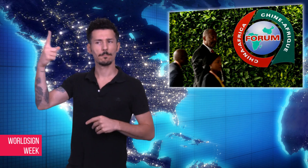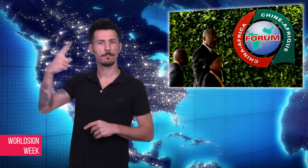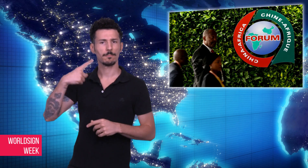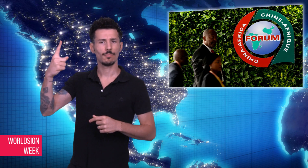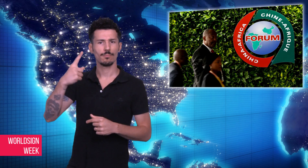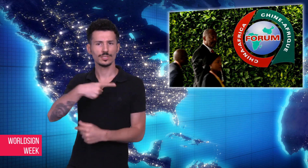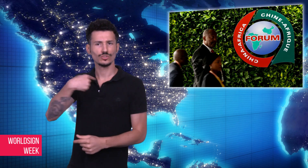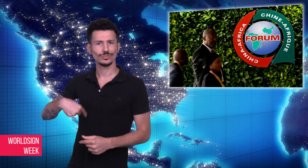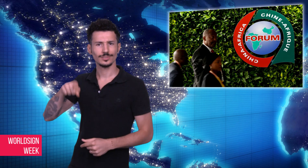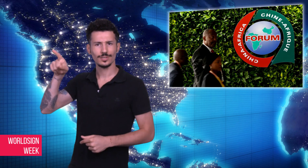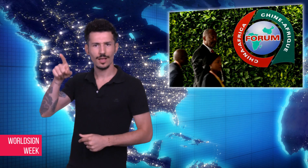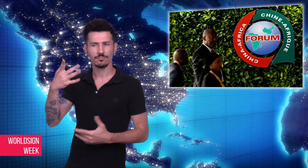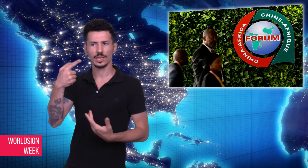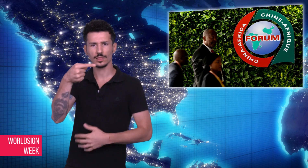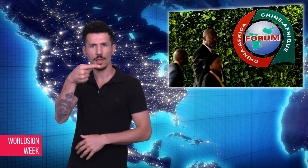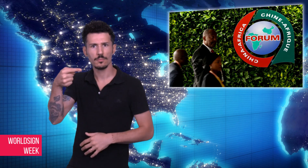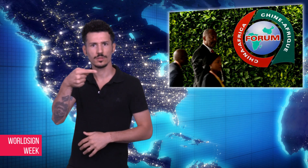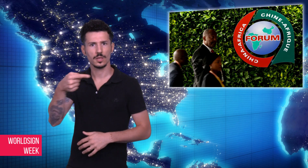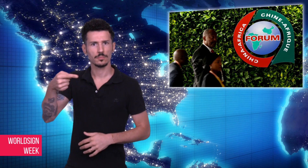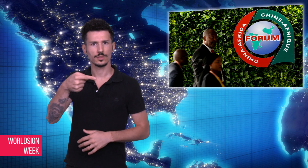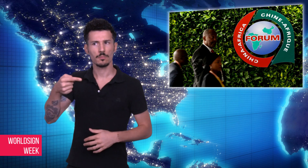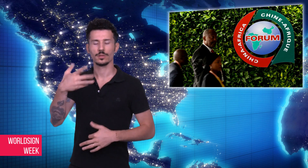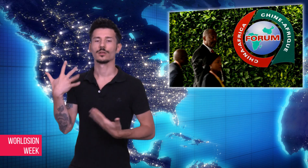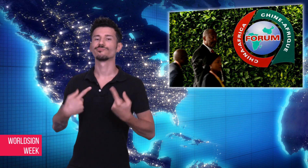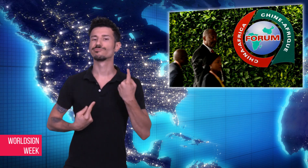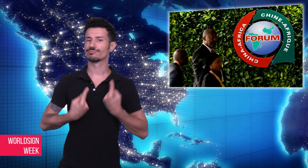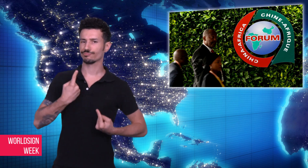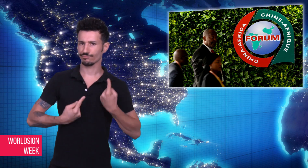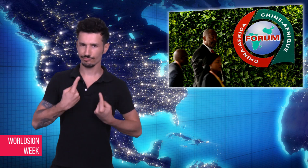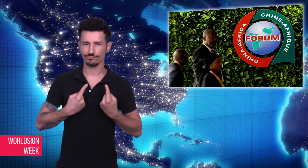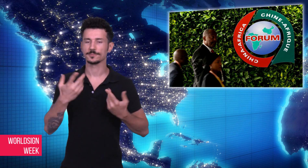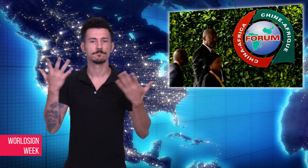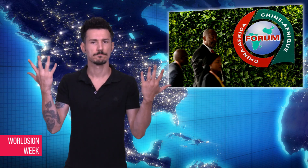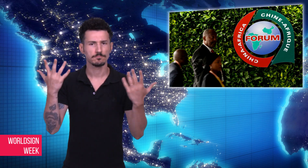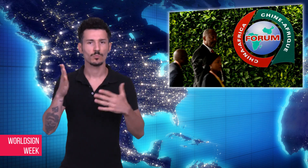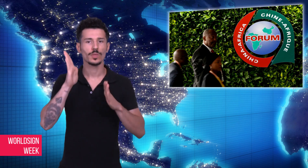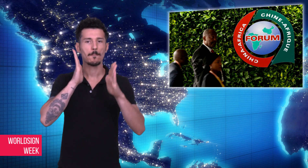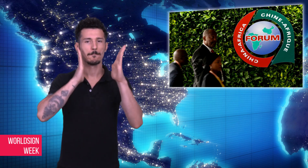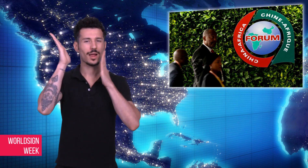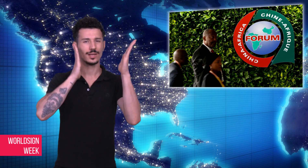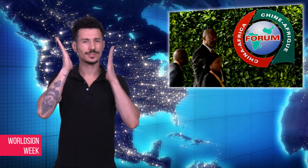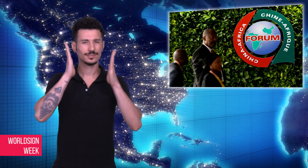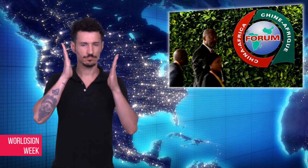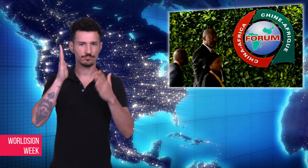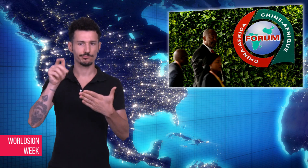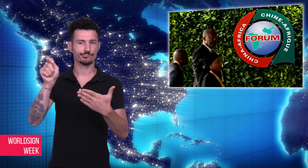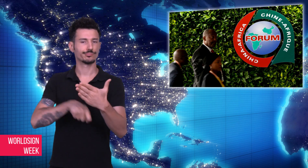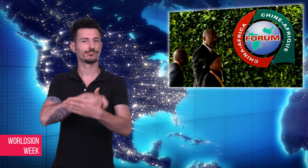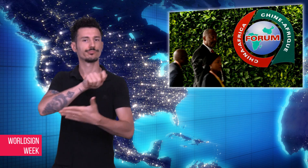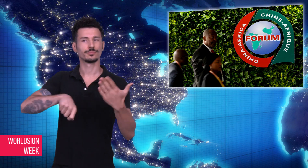debt and other problems with China. Malaysia canceled projects worth more